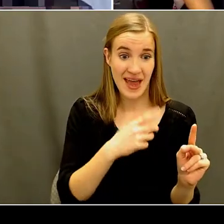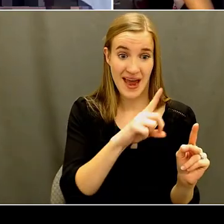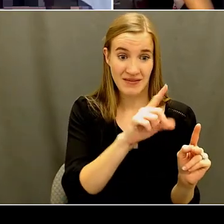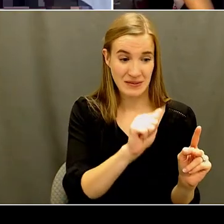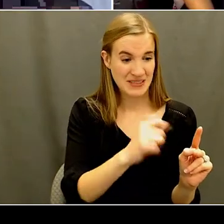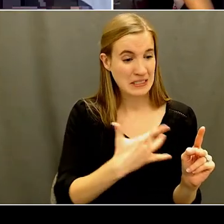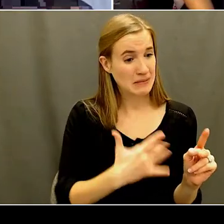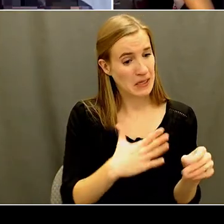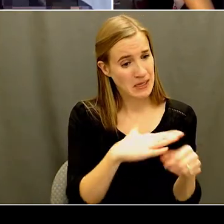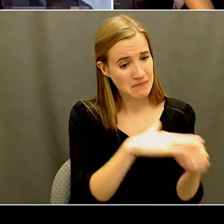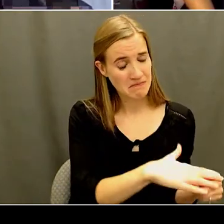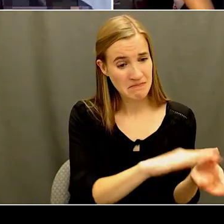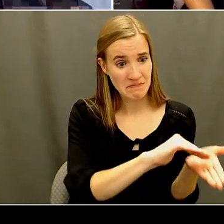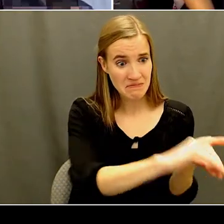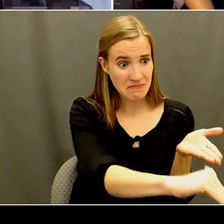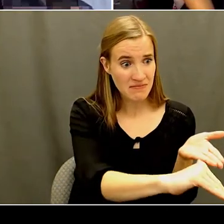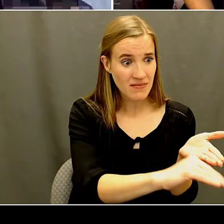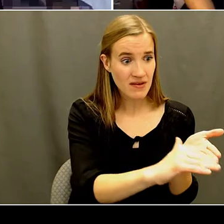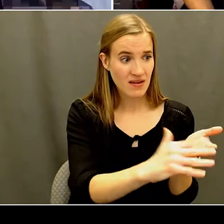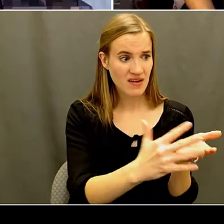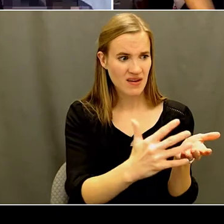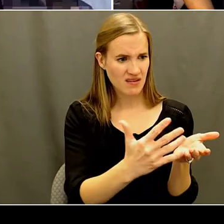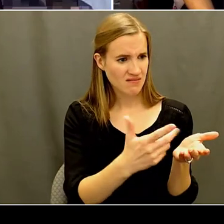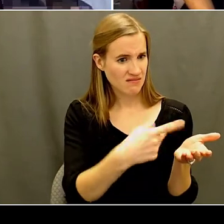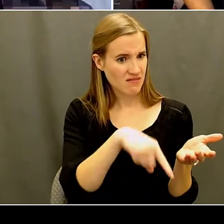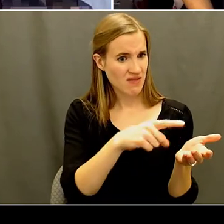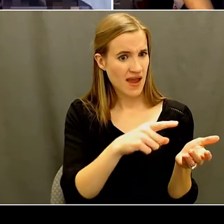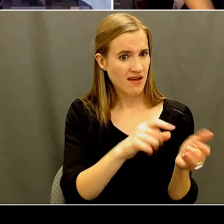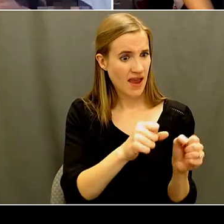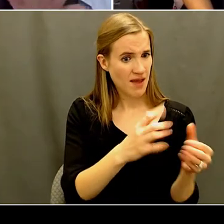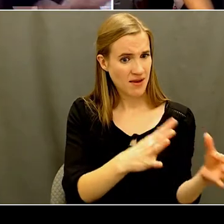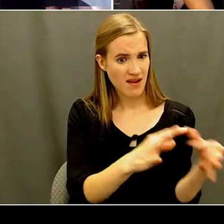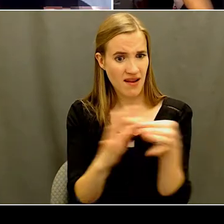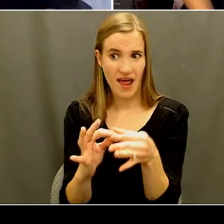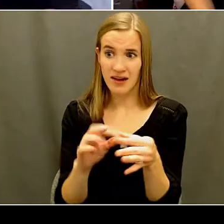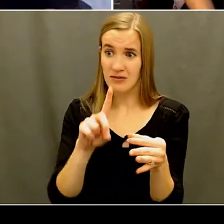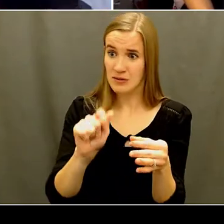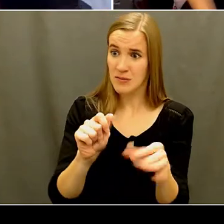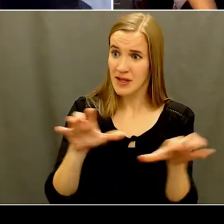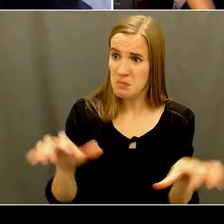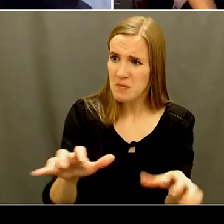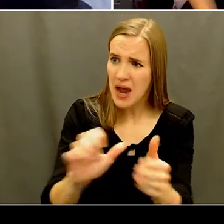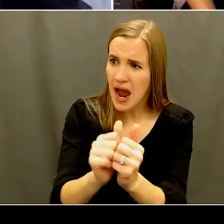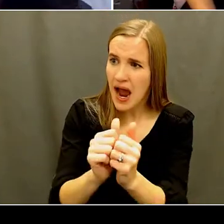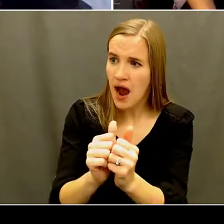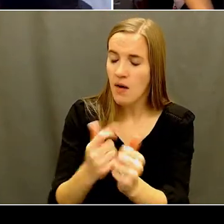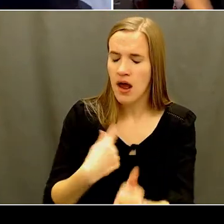understand their rights as disabled people? And I was just like, What?